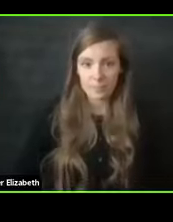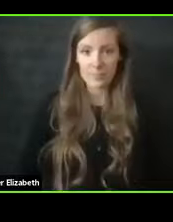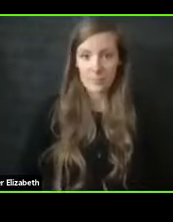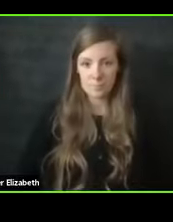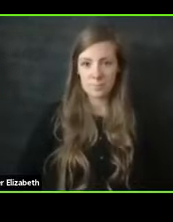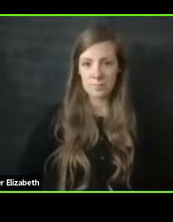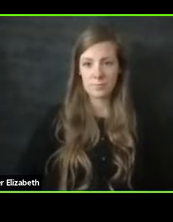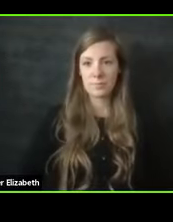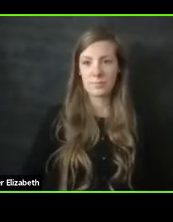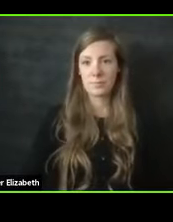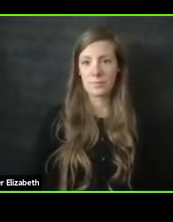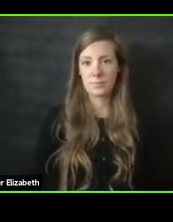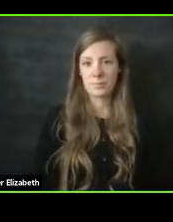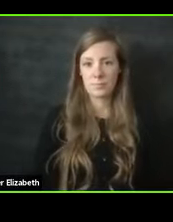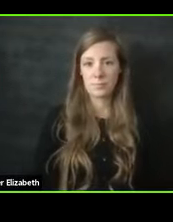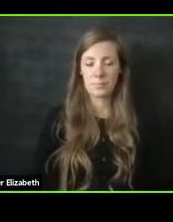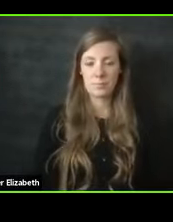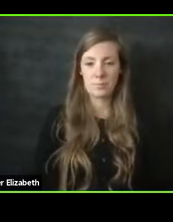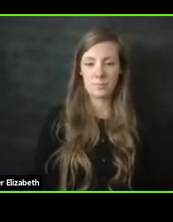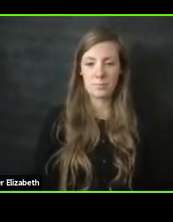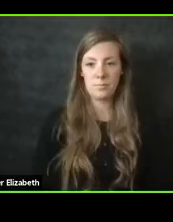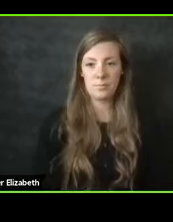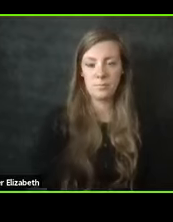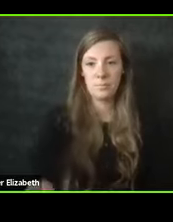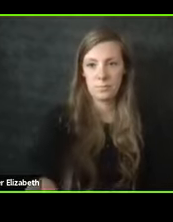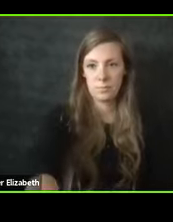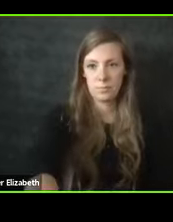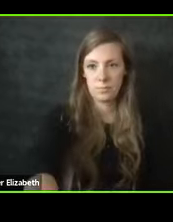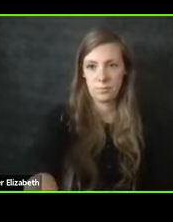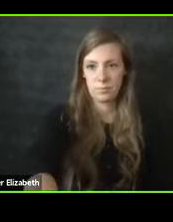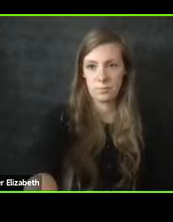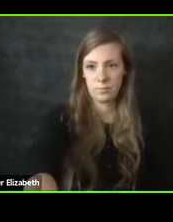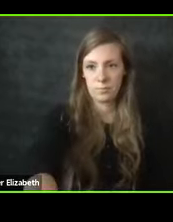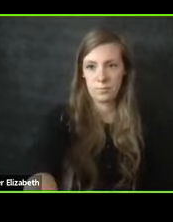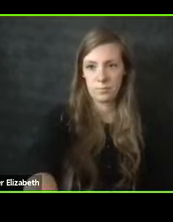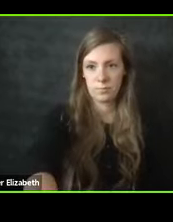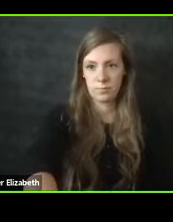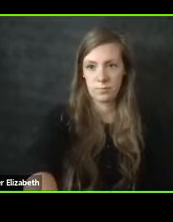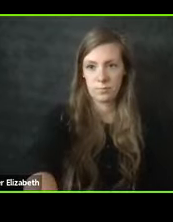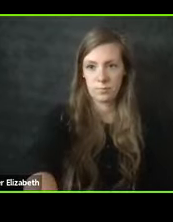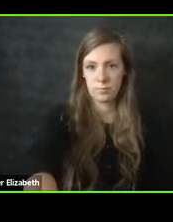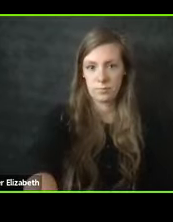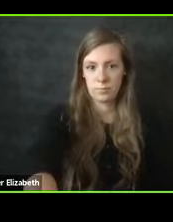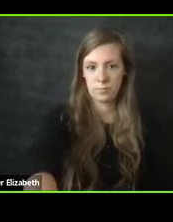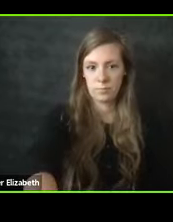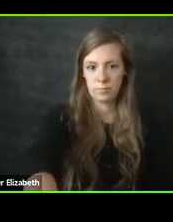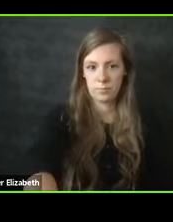That is the end of my slide. So I'll turn it back to you, Matt. Great. Thank you so much for sharing all that